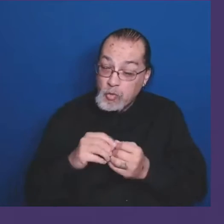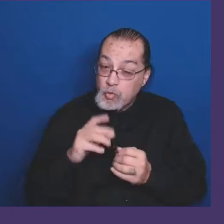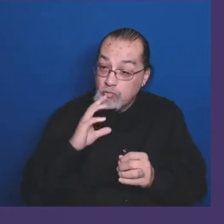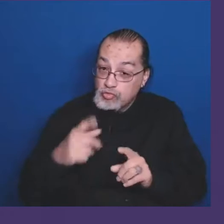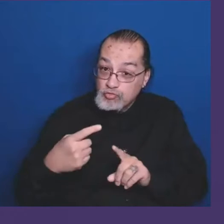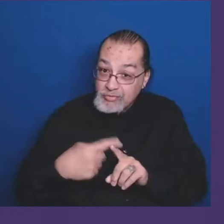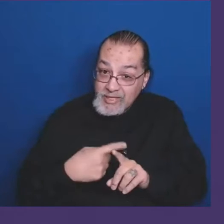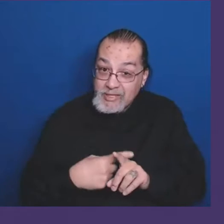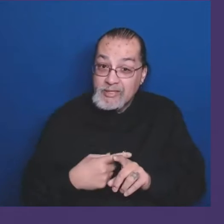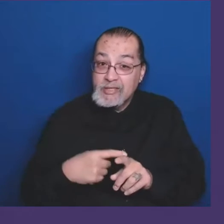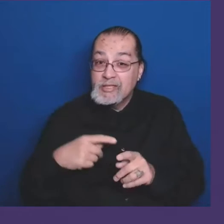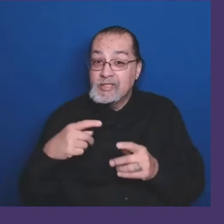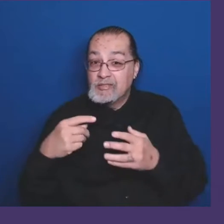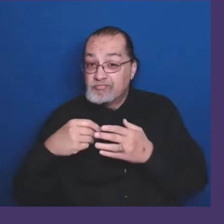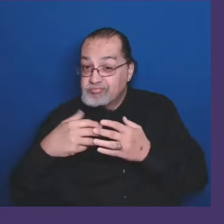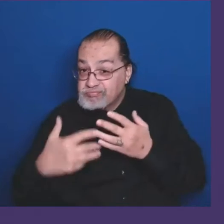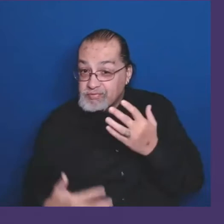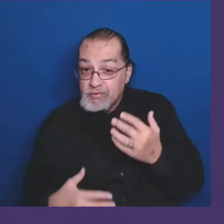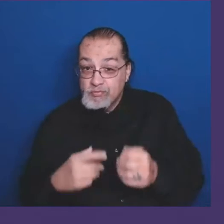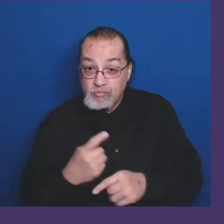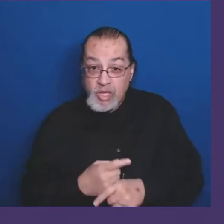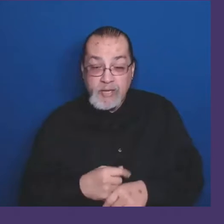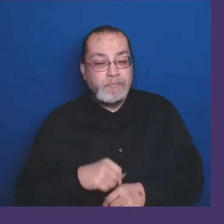I pay the bills, gas,